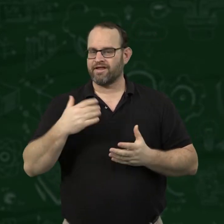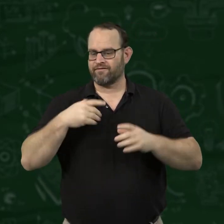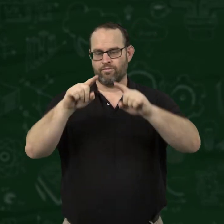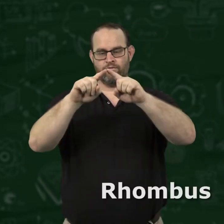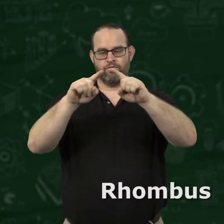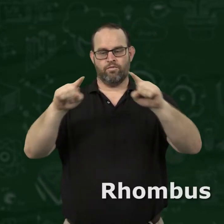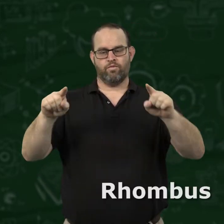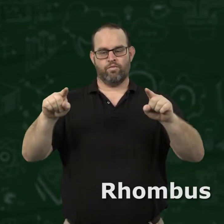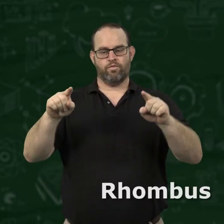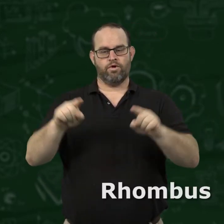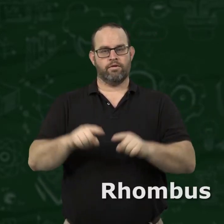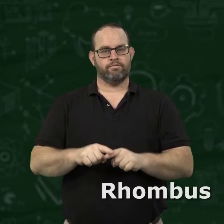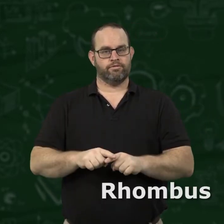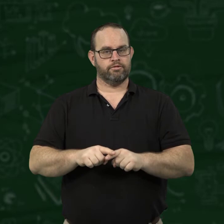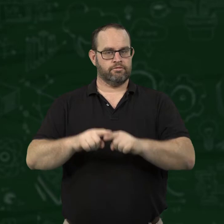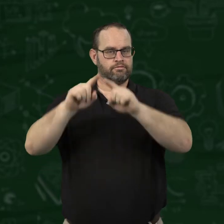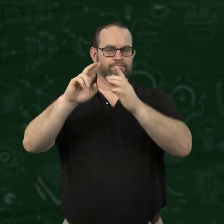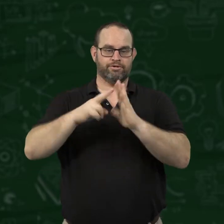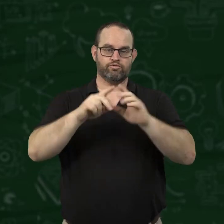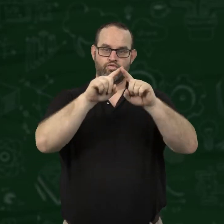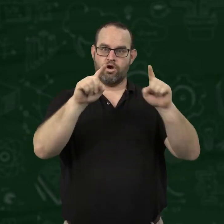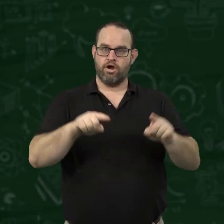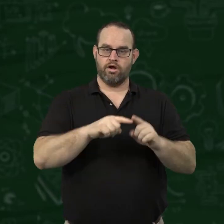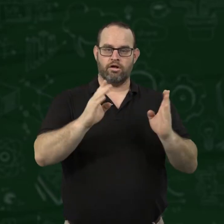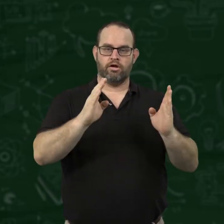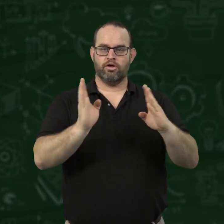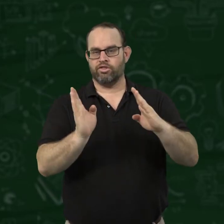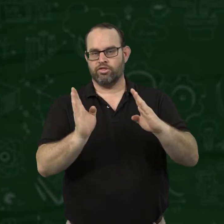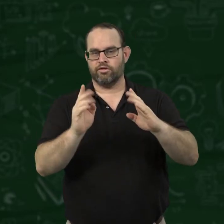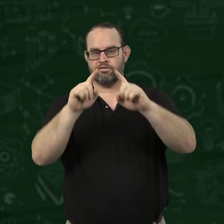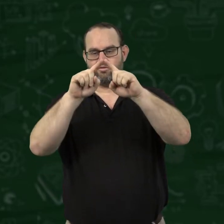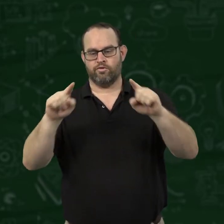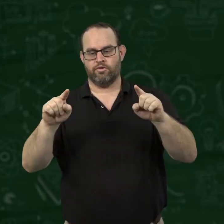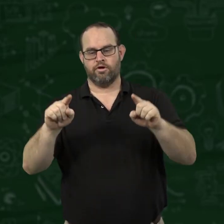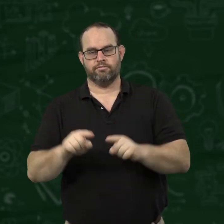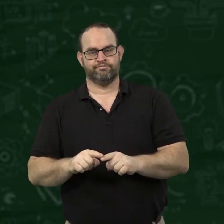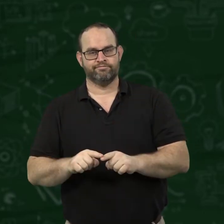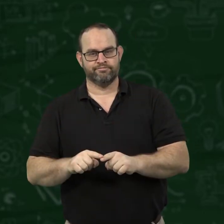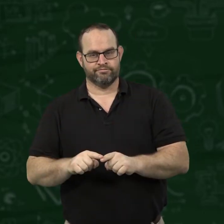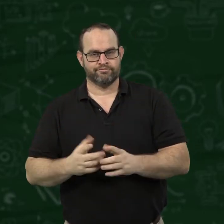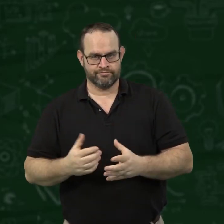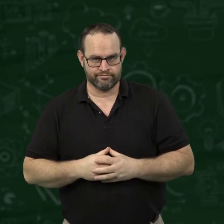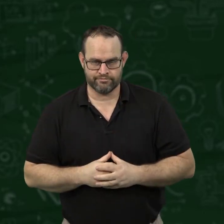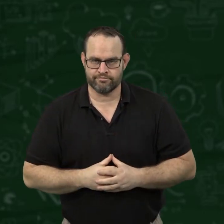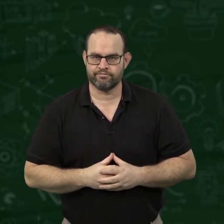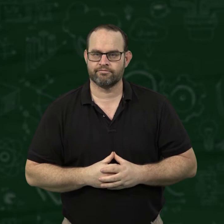A rhombus has 4 sides of equal length, this figure can look like a tilted square.